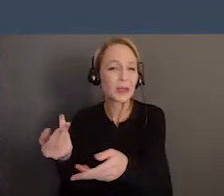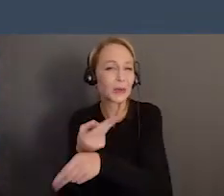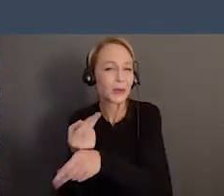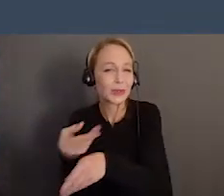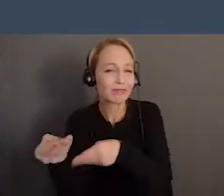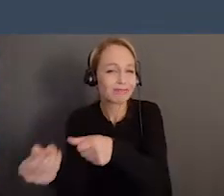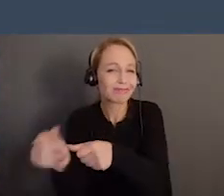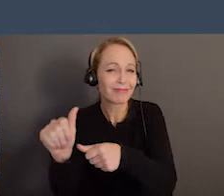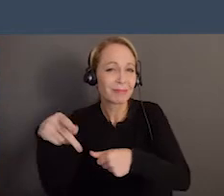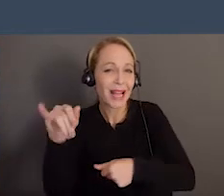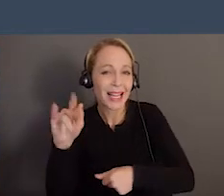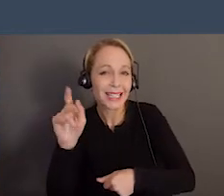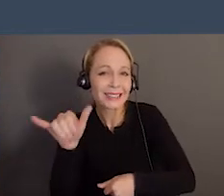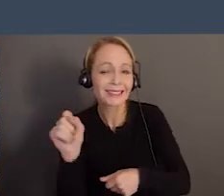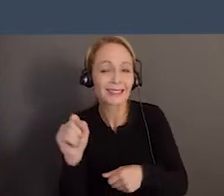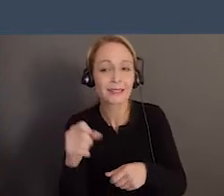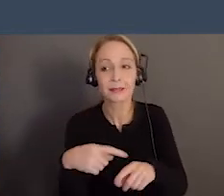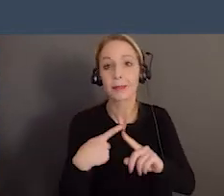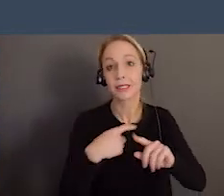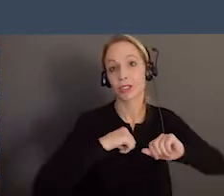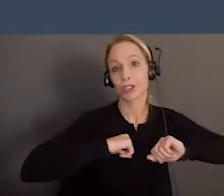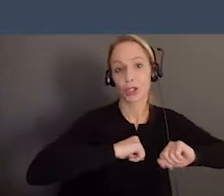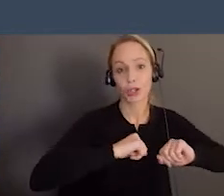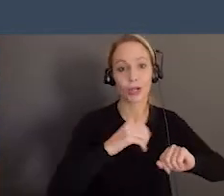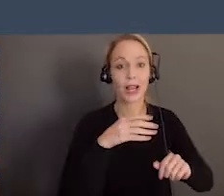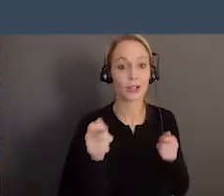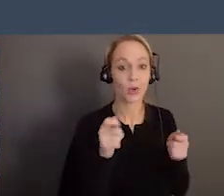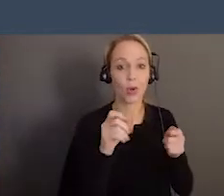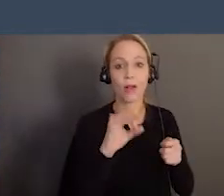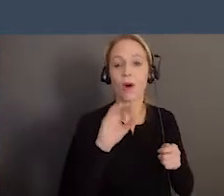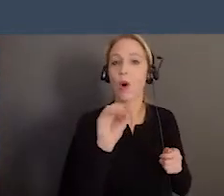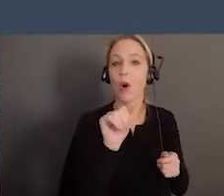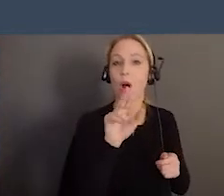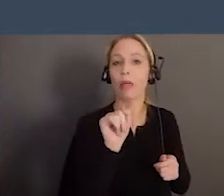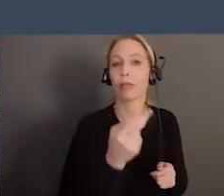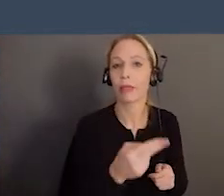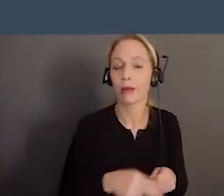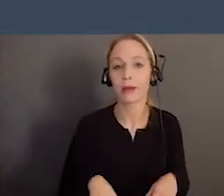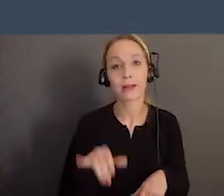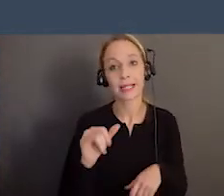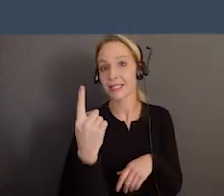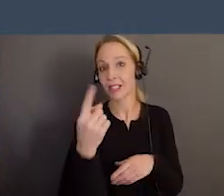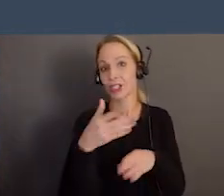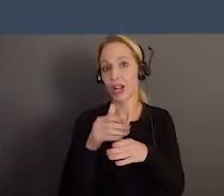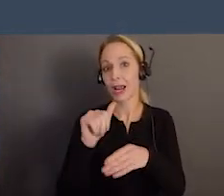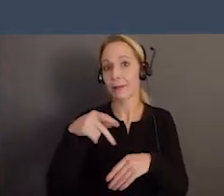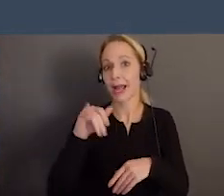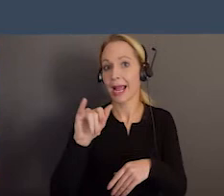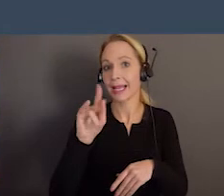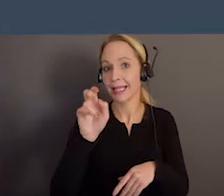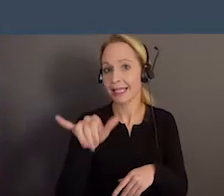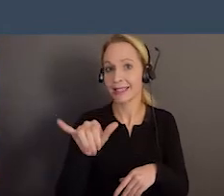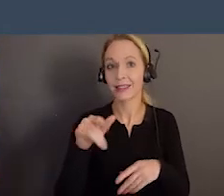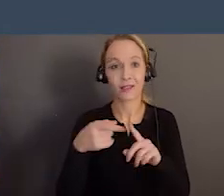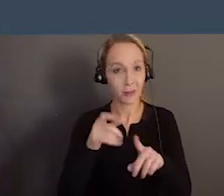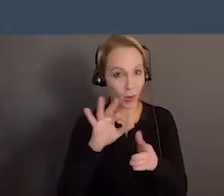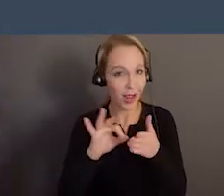KEYS AND THE SECURITY AND CONTROL OF OAUTH. WITH THE SHARE OF API KEY FROM THE ACCOUNT IT'S EASY TO